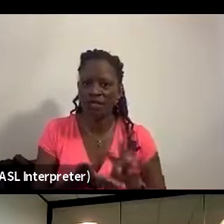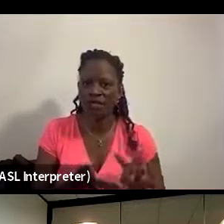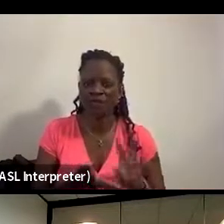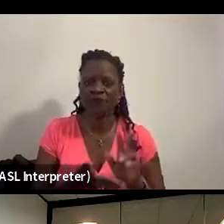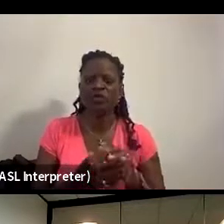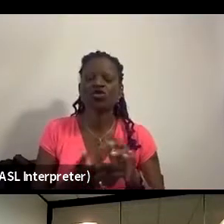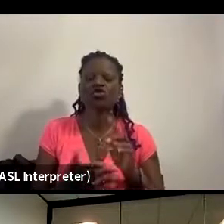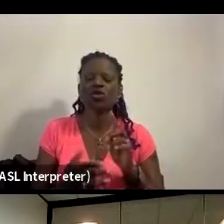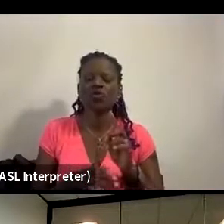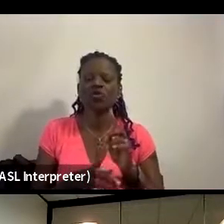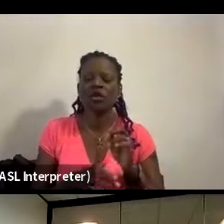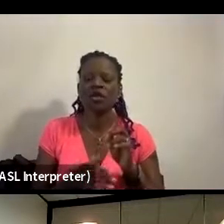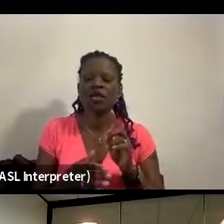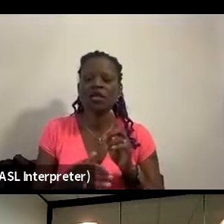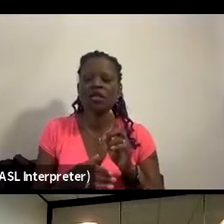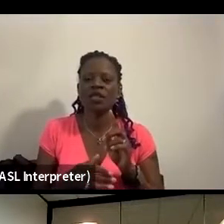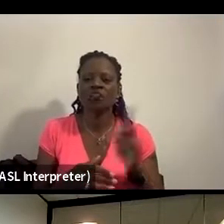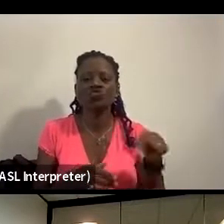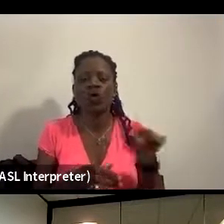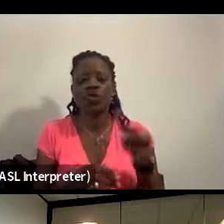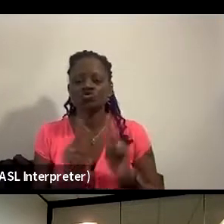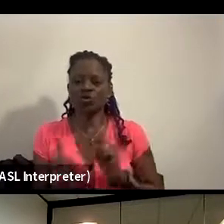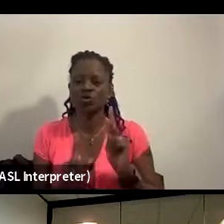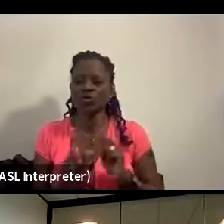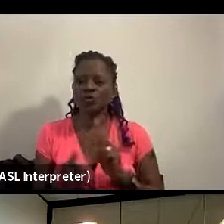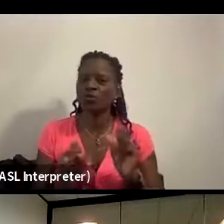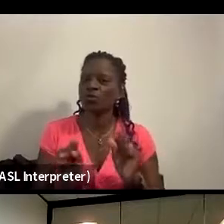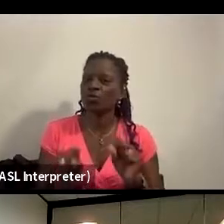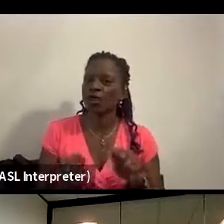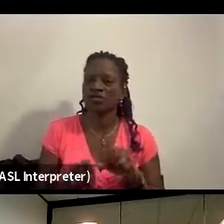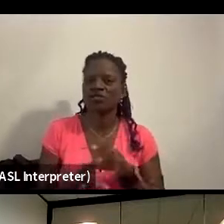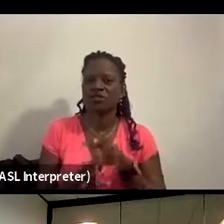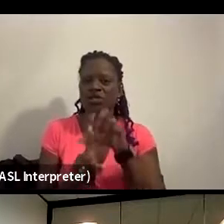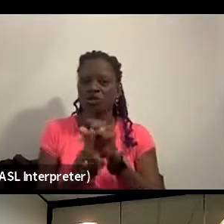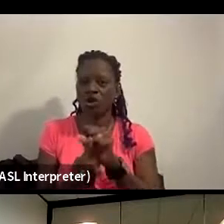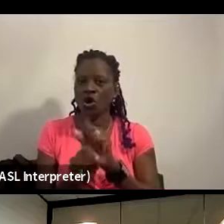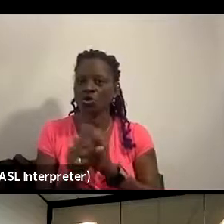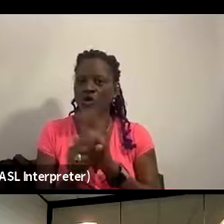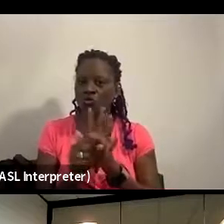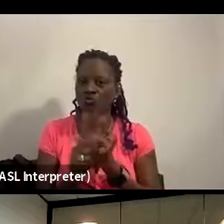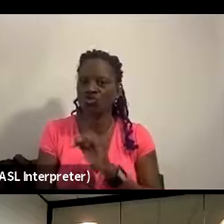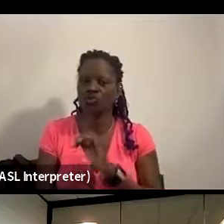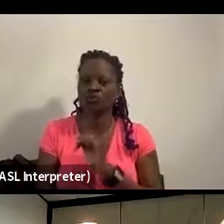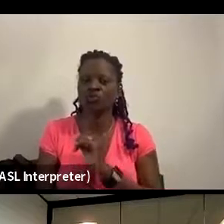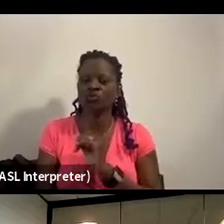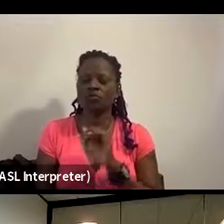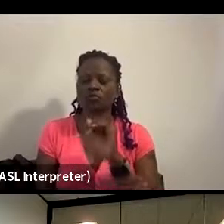expect to catch as having covered if they were going to be a case.